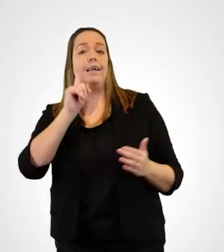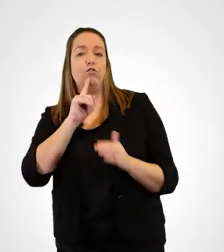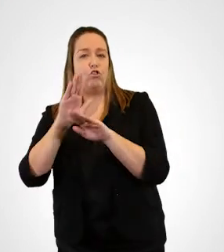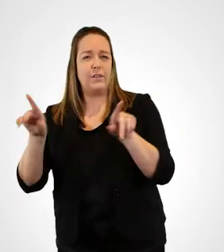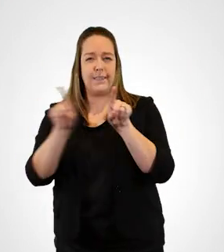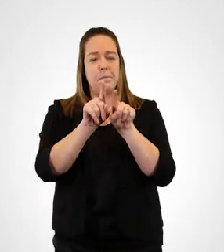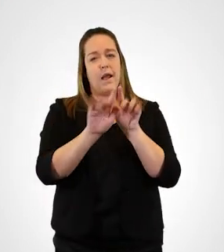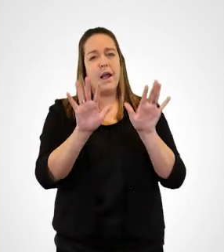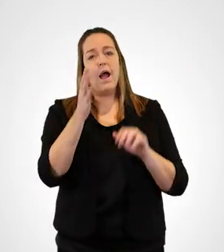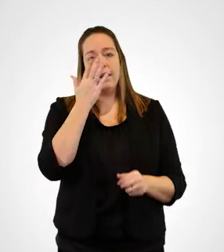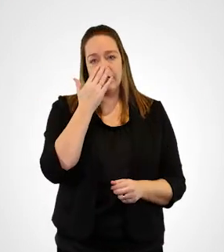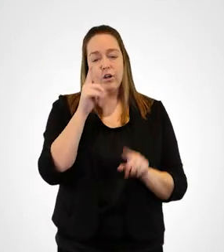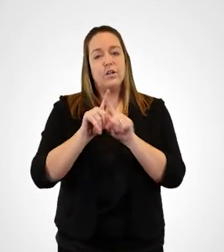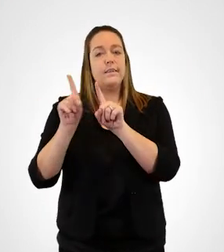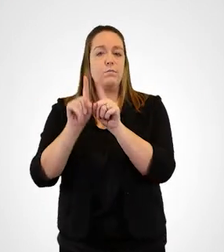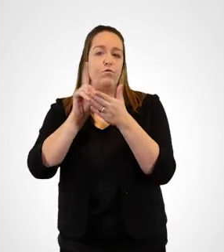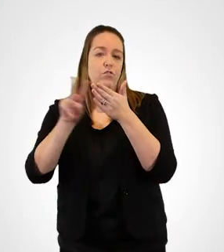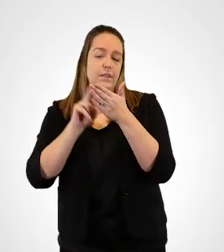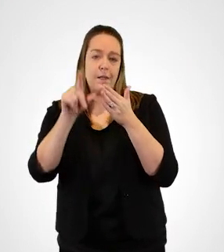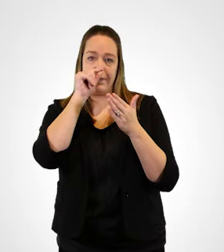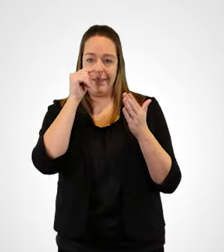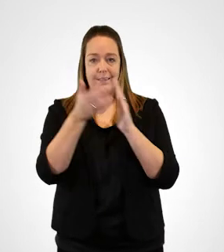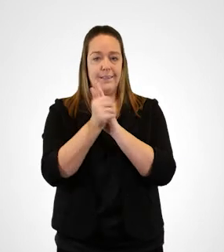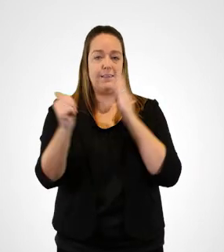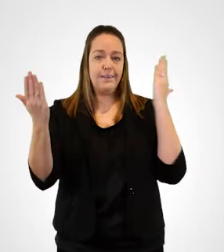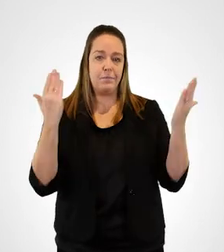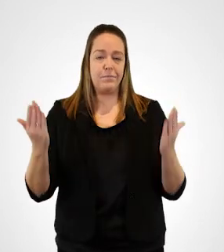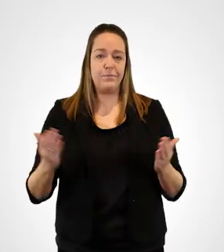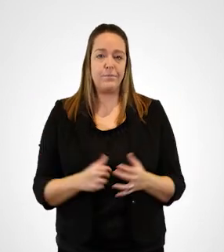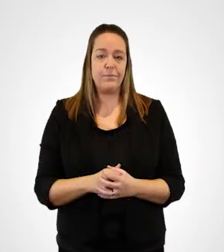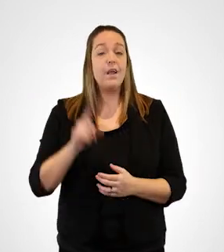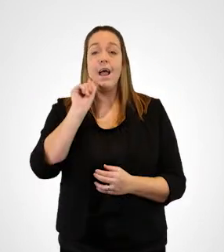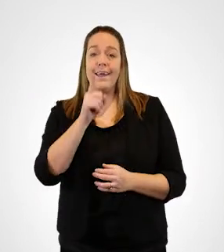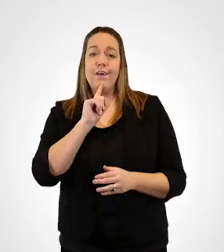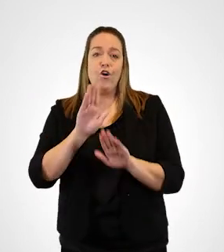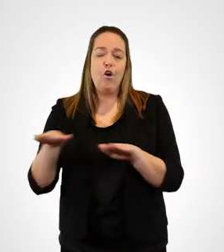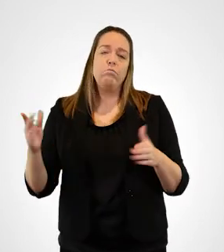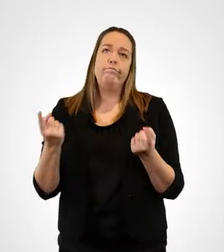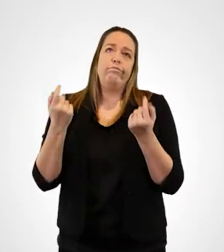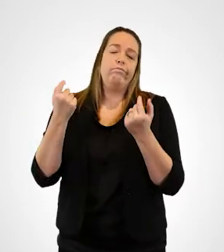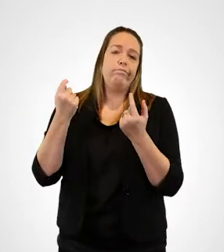who were of similar age and reading ability. Of course, hearing children are so much easier to get.